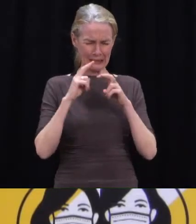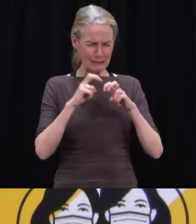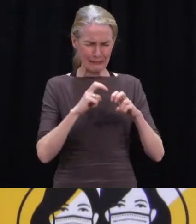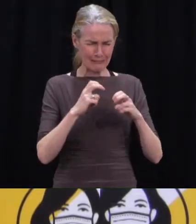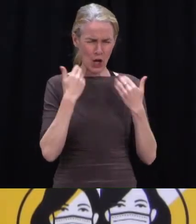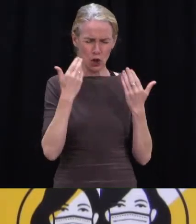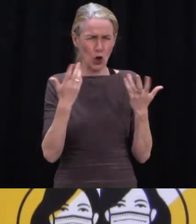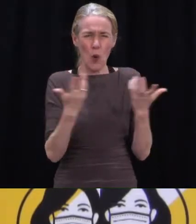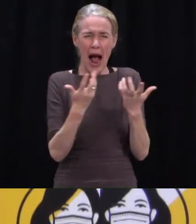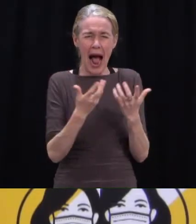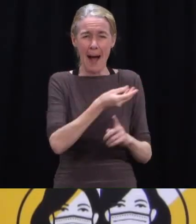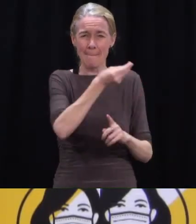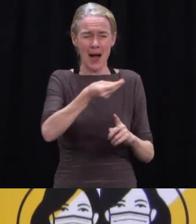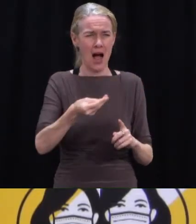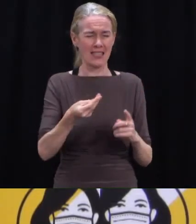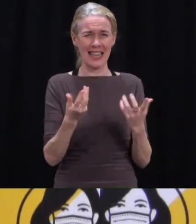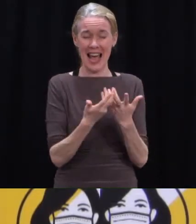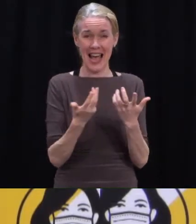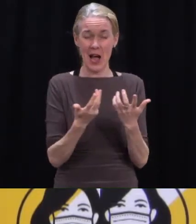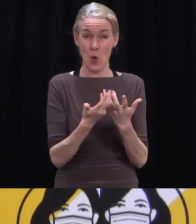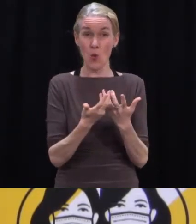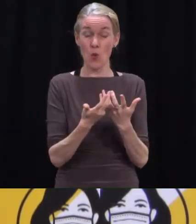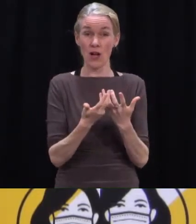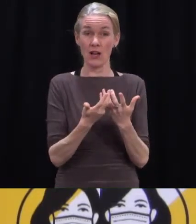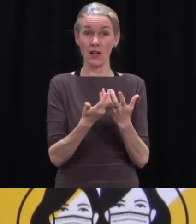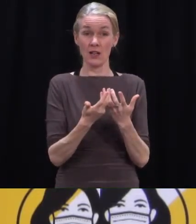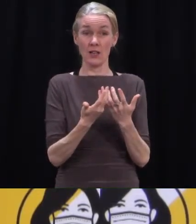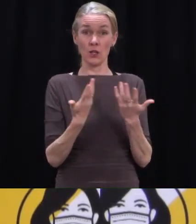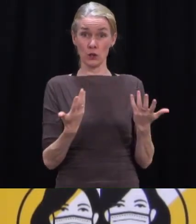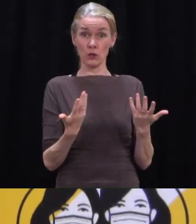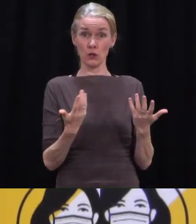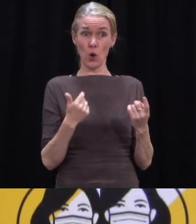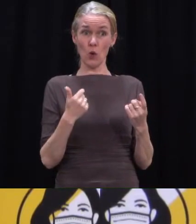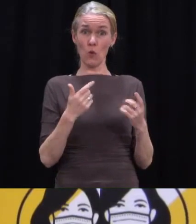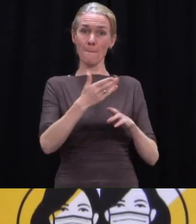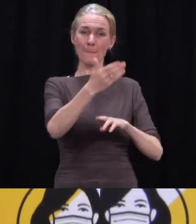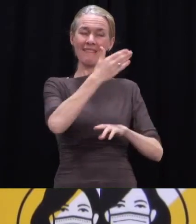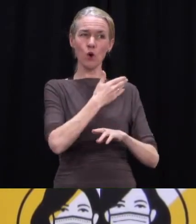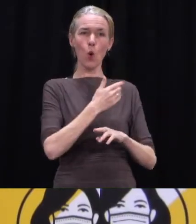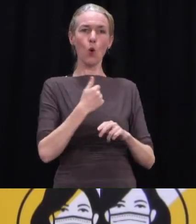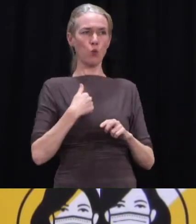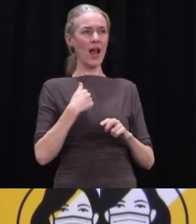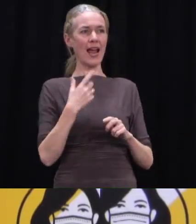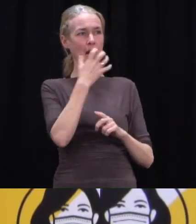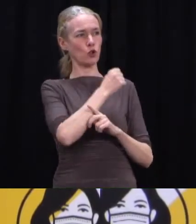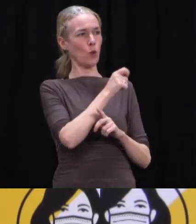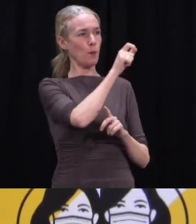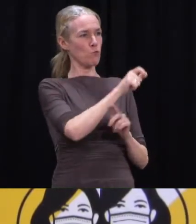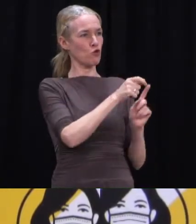We haven't been able to identify some of those more